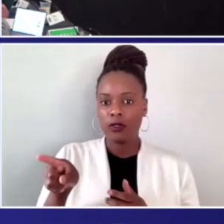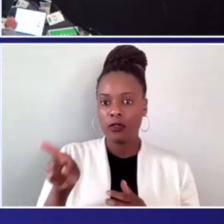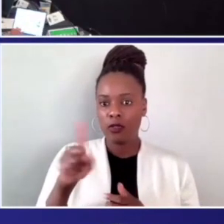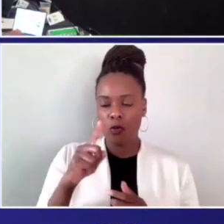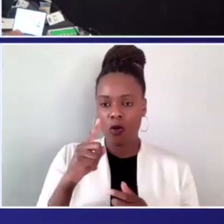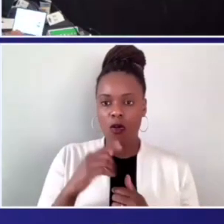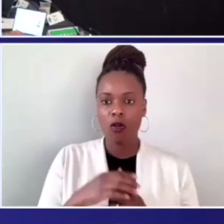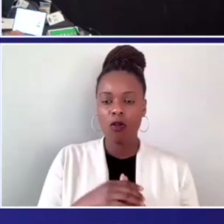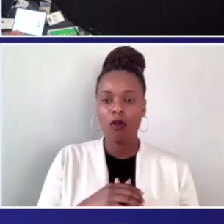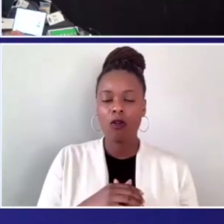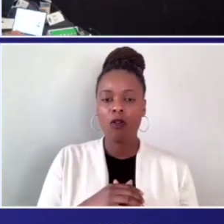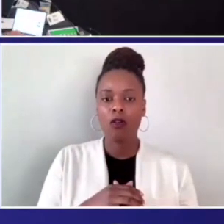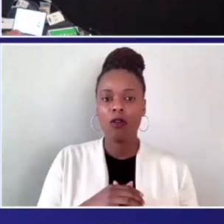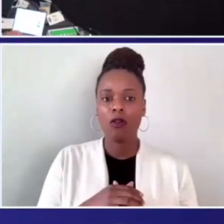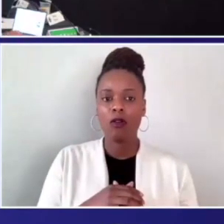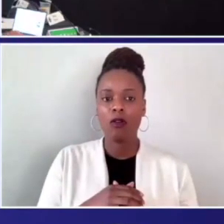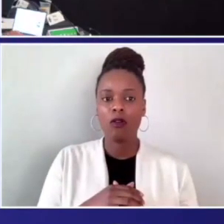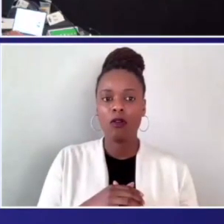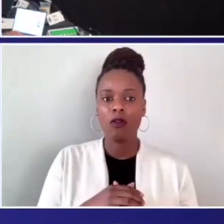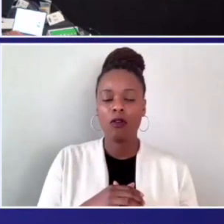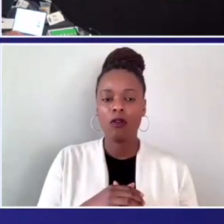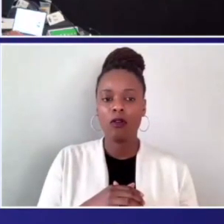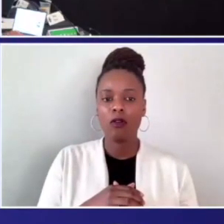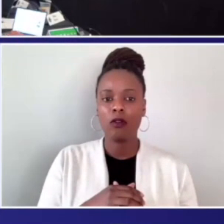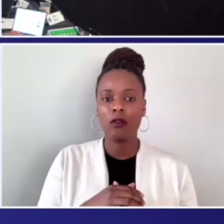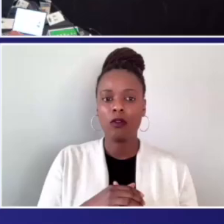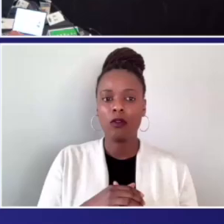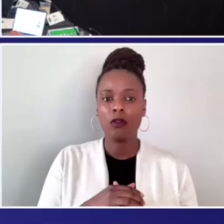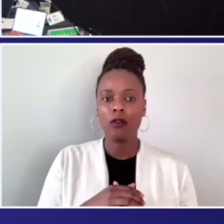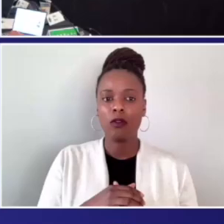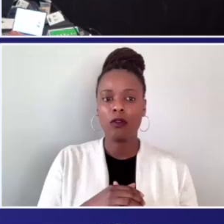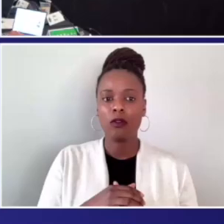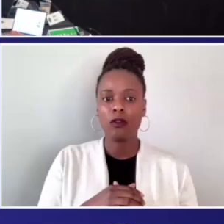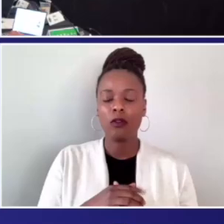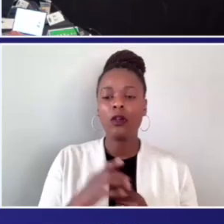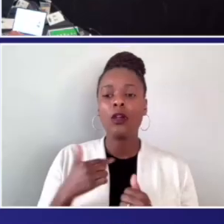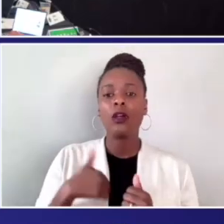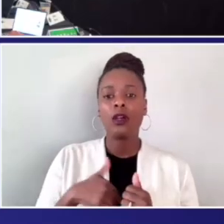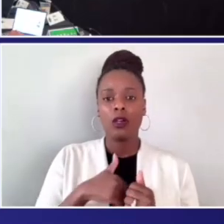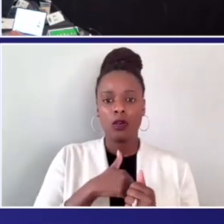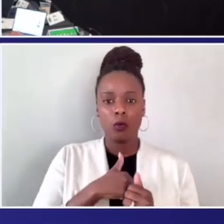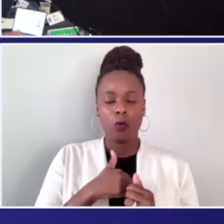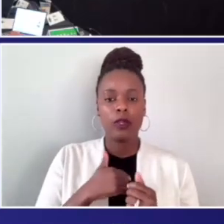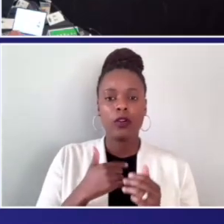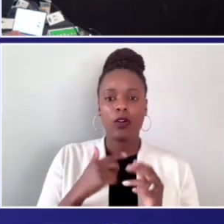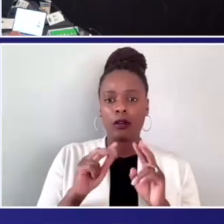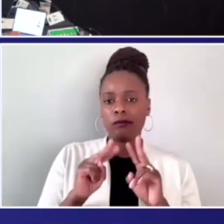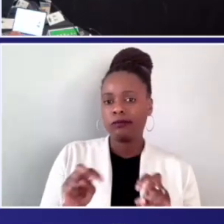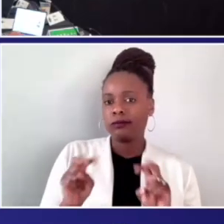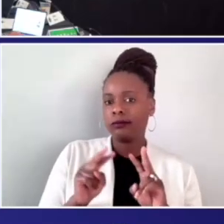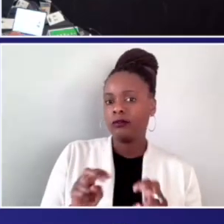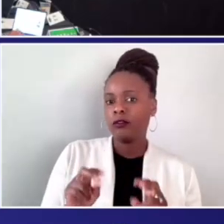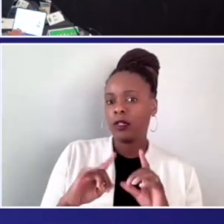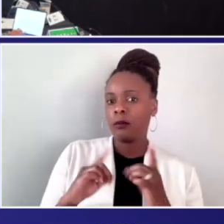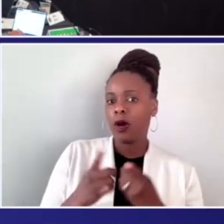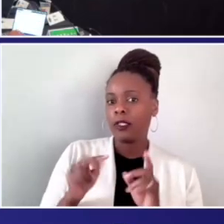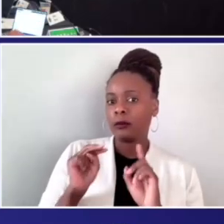we'd like -- you know, as we are looking through it from the Department standpoint, we would ask for you to consider maybe an